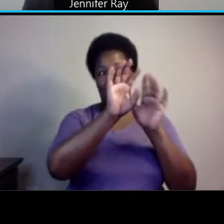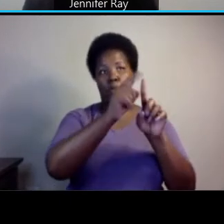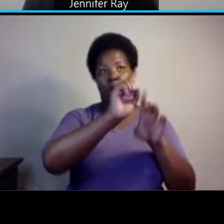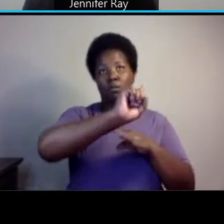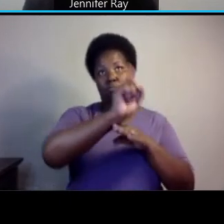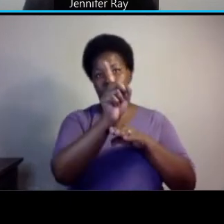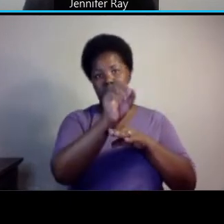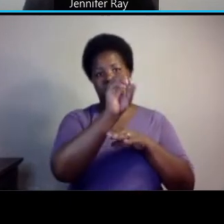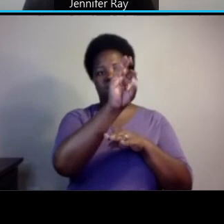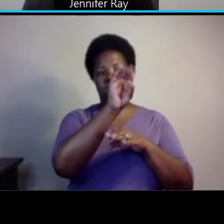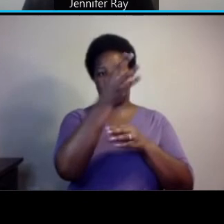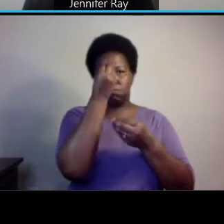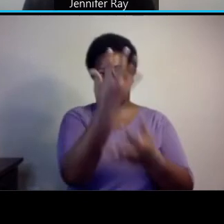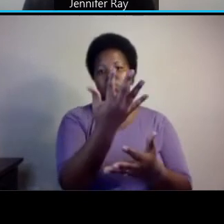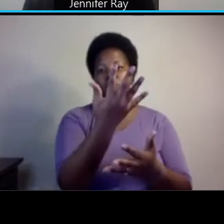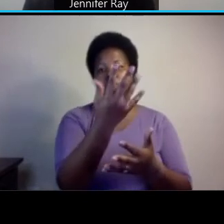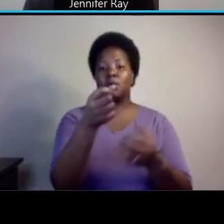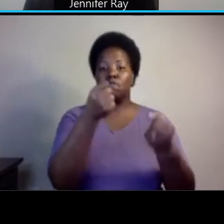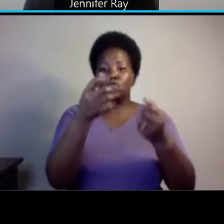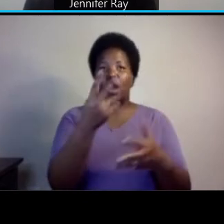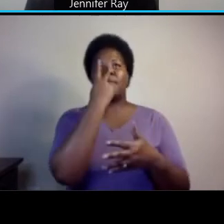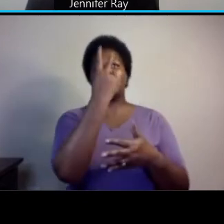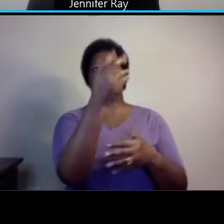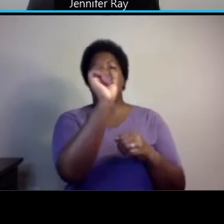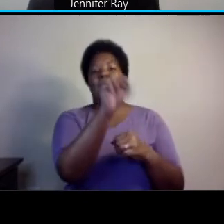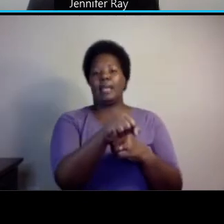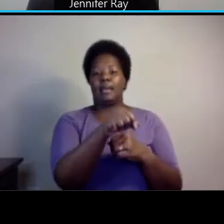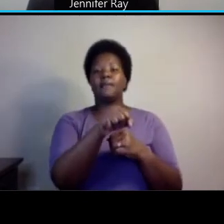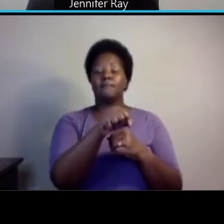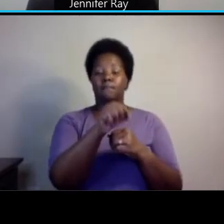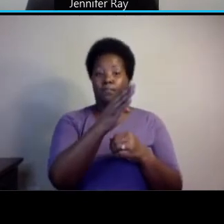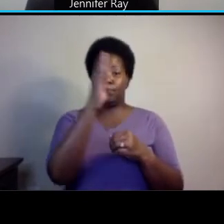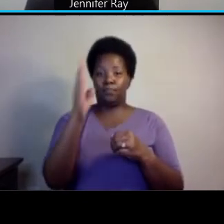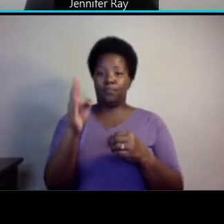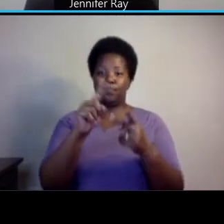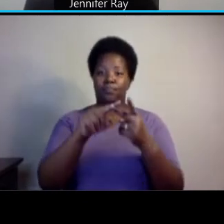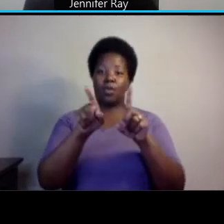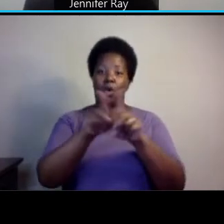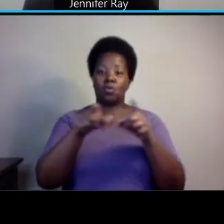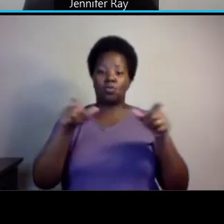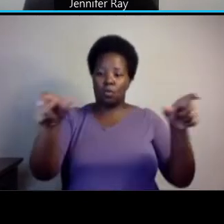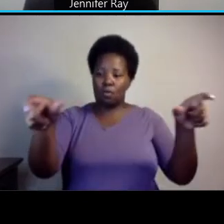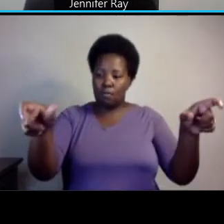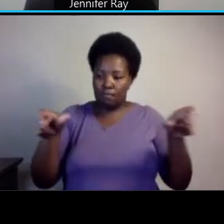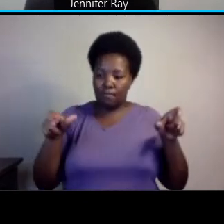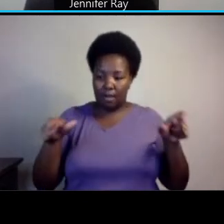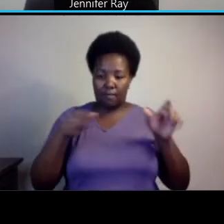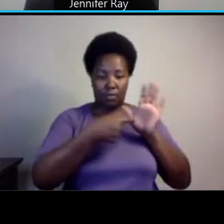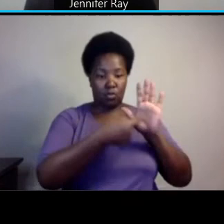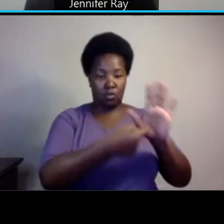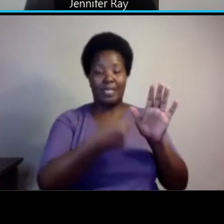feedback sign in addition adjacent to these will be pavement markings stating 25 mile per hour